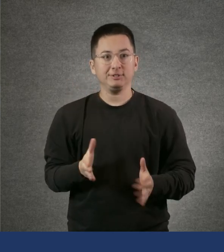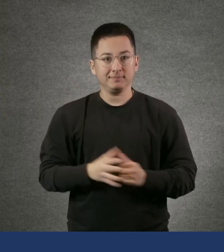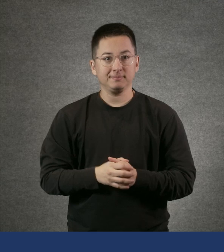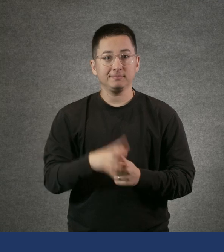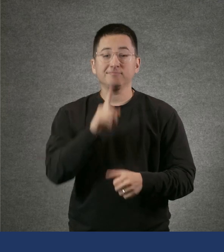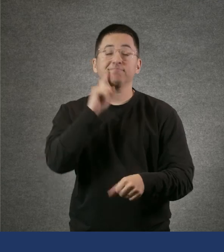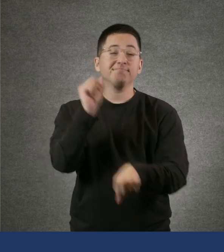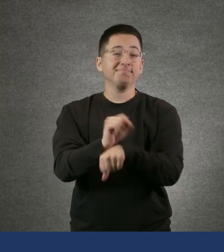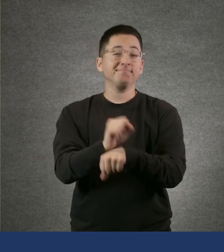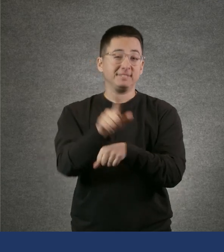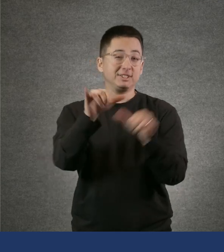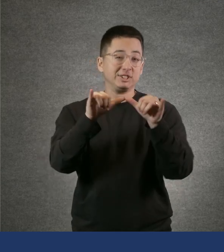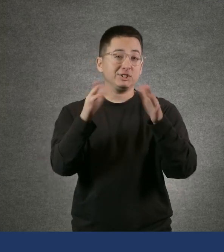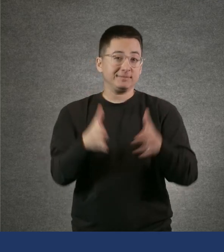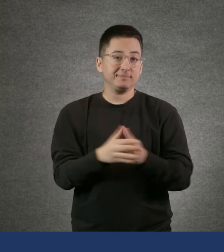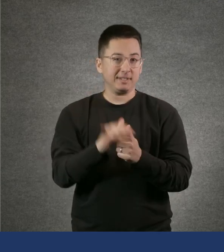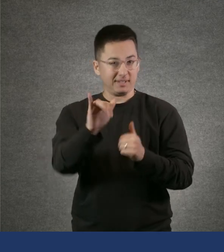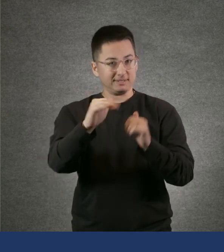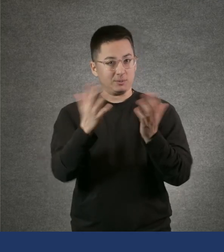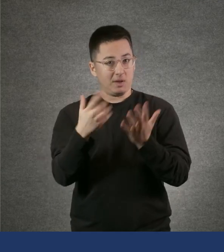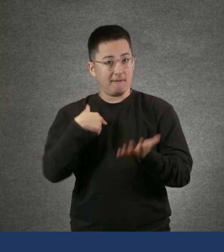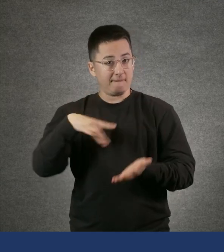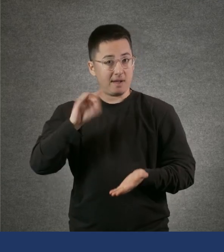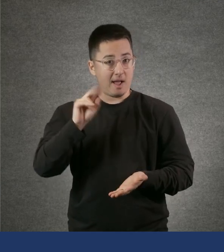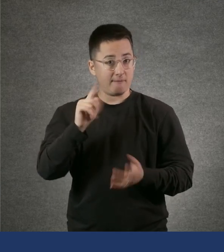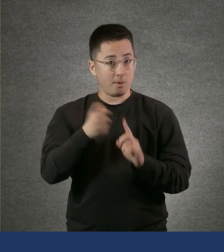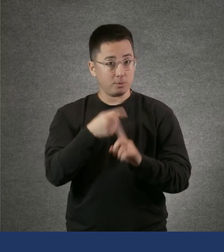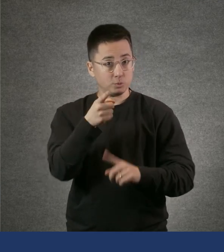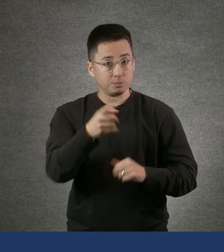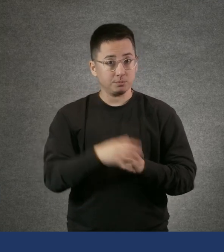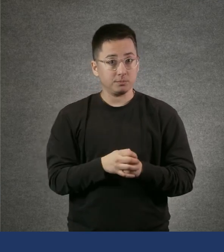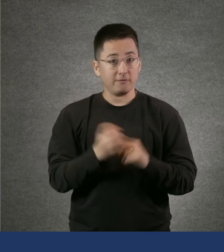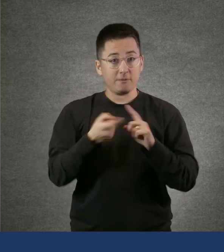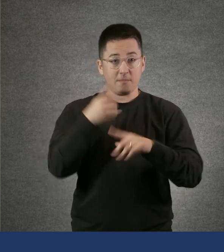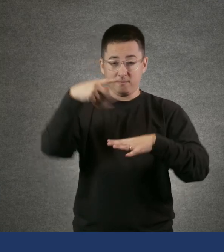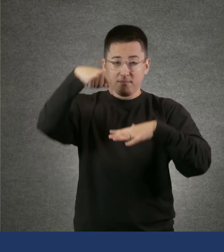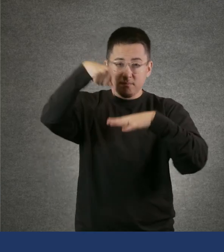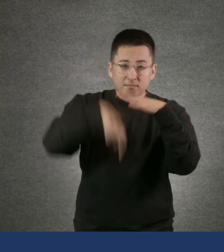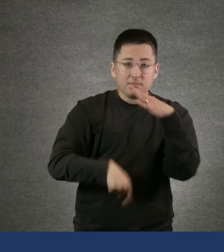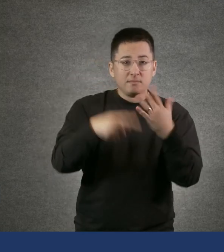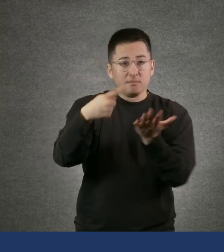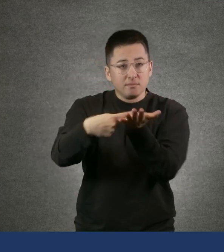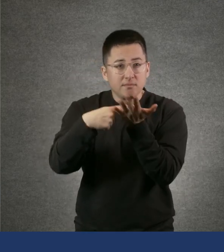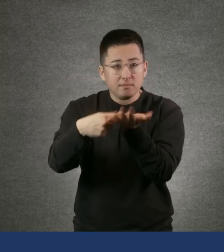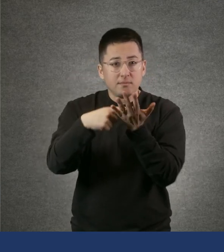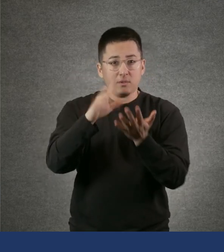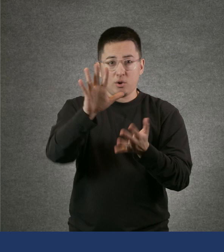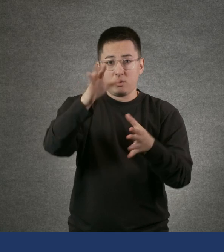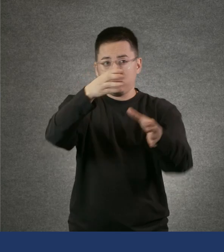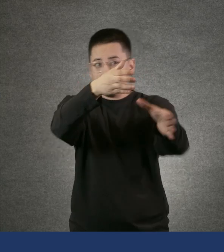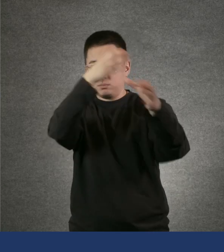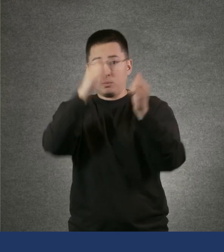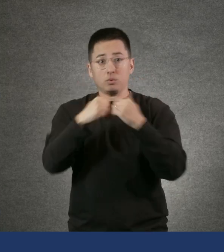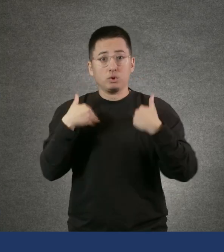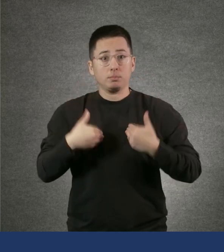But the breath that you had and the knowledge of human services wasn't just on a, how are you doing? Good to see you.